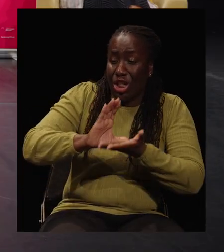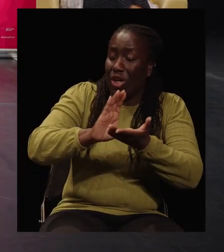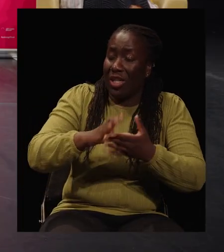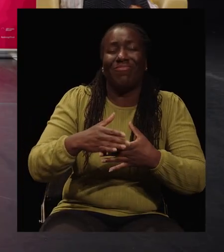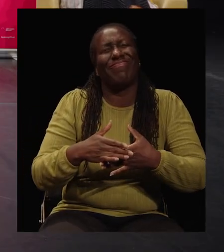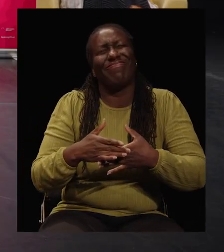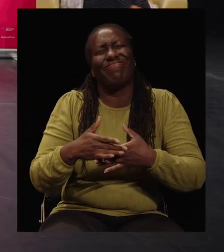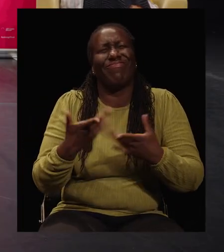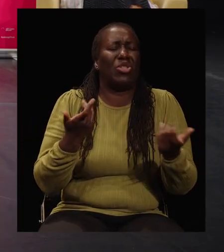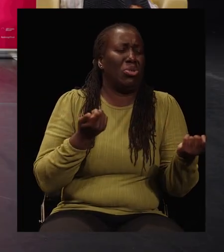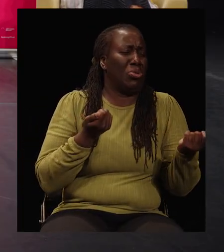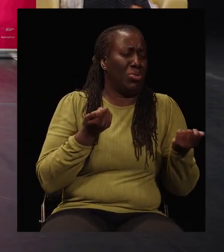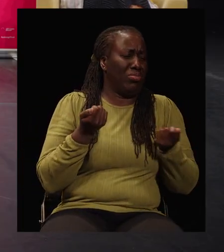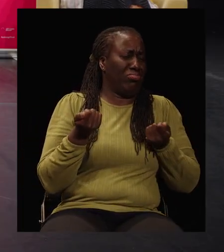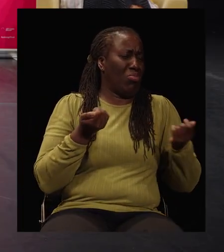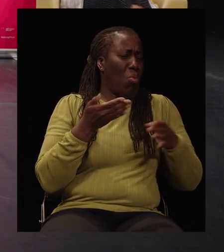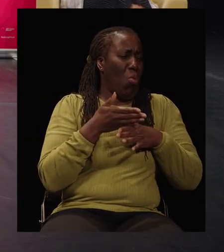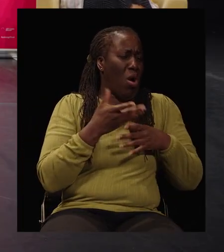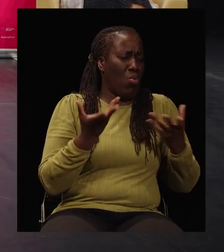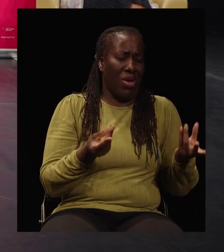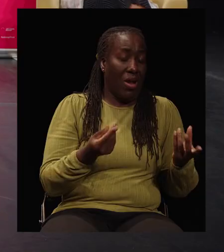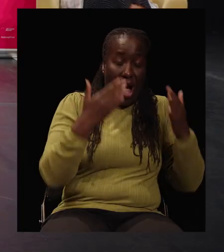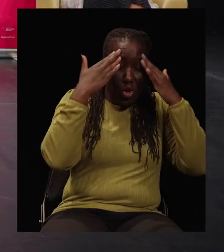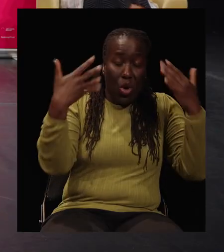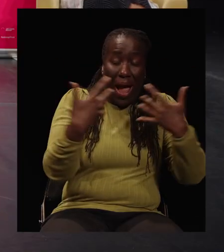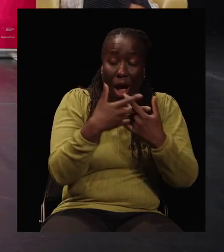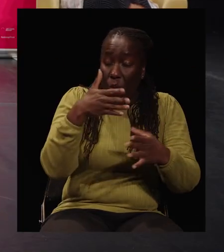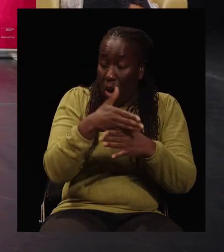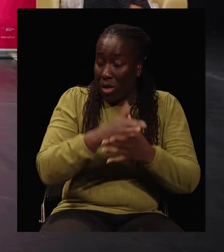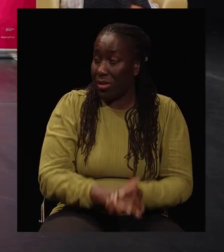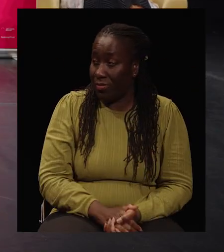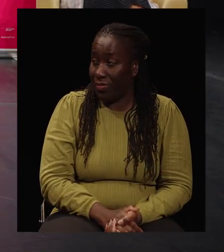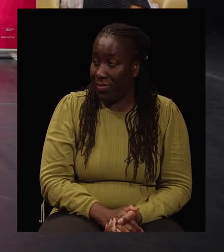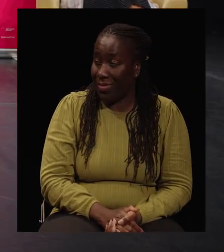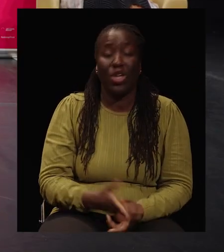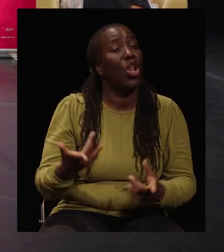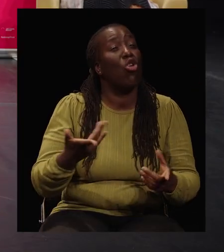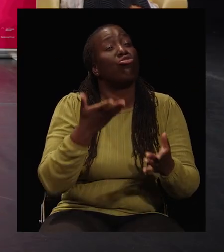but I get how that world works. Rich people only give you a little bit. We get crumbs to work with.